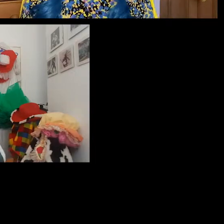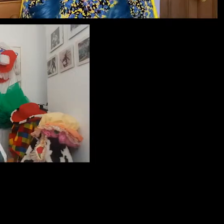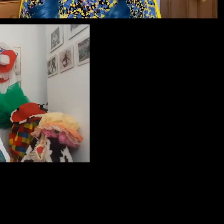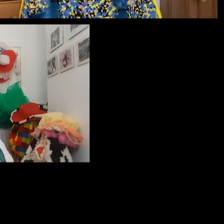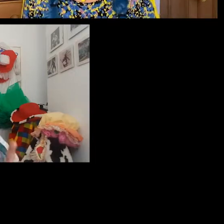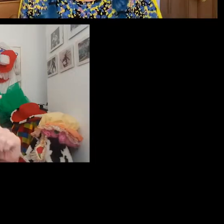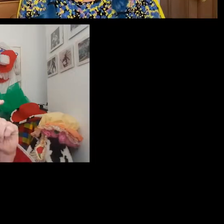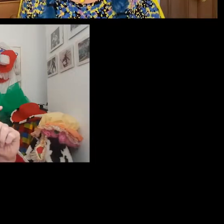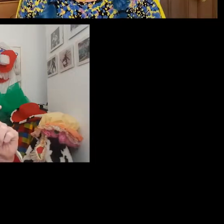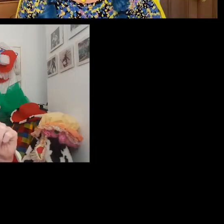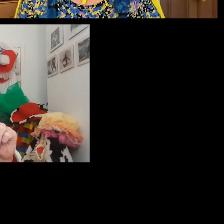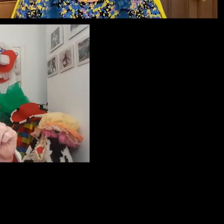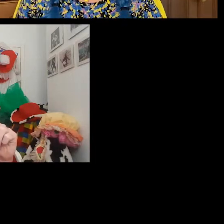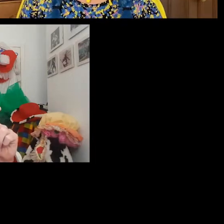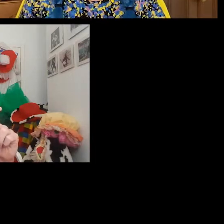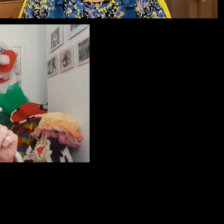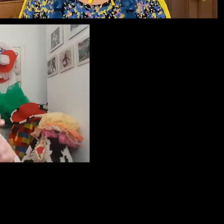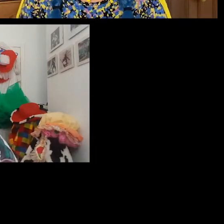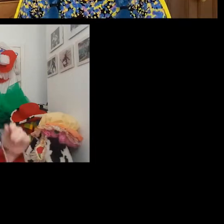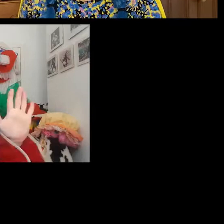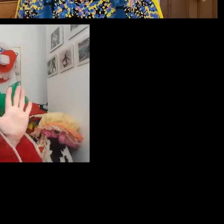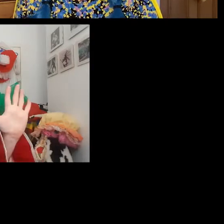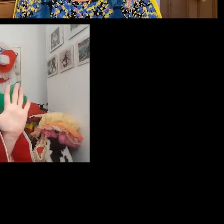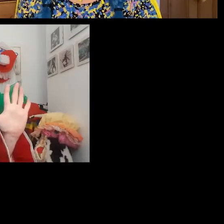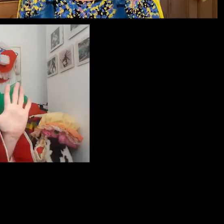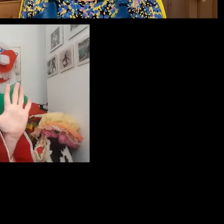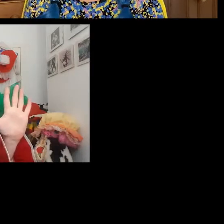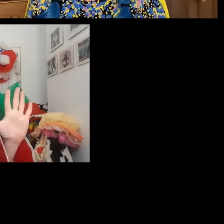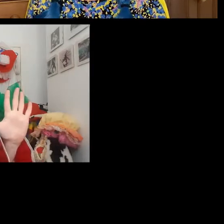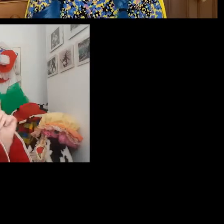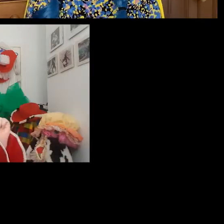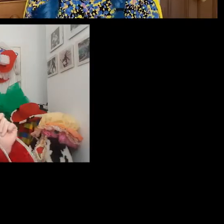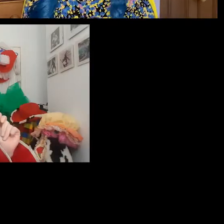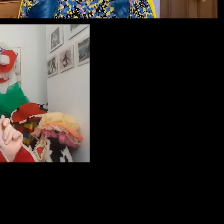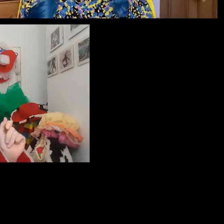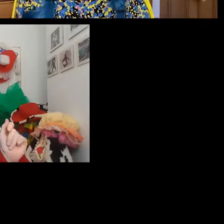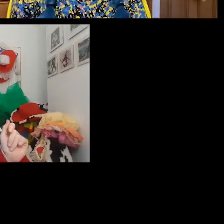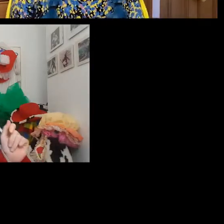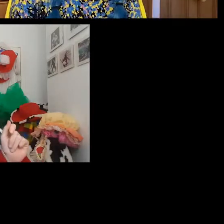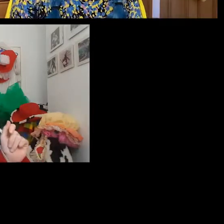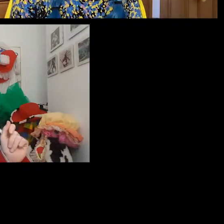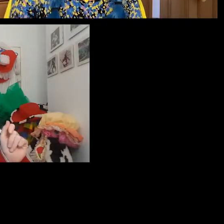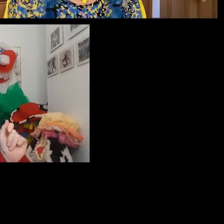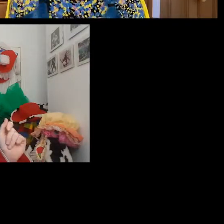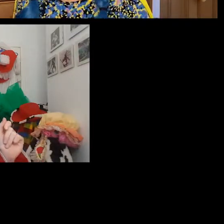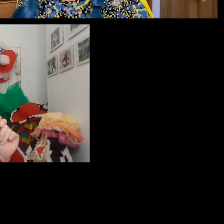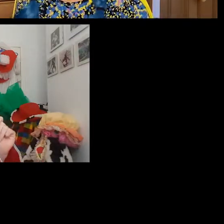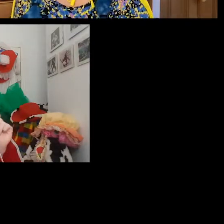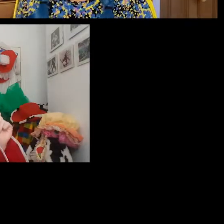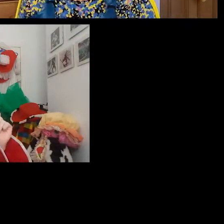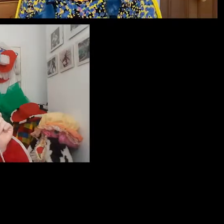Wae the Covid spreadin and yer families steyin’ away